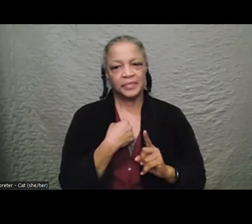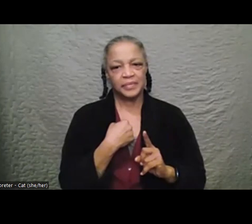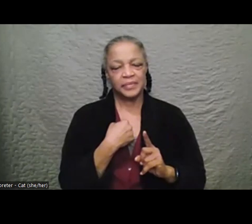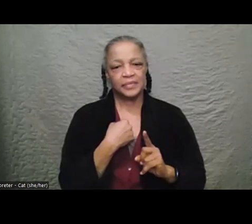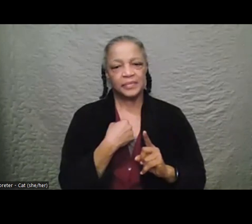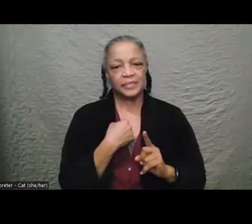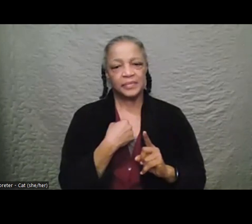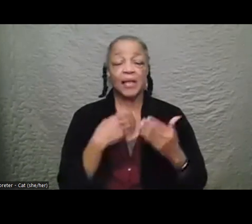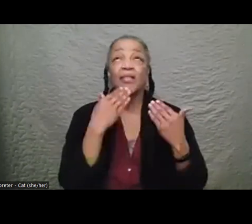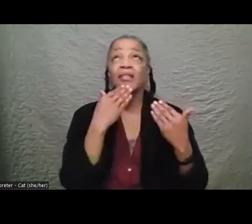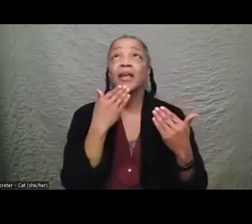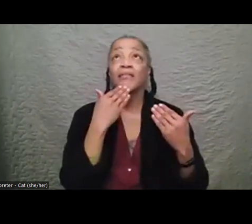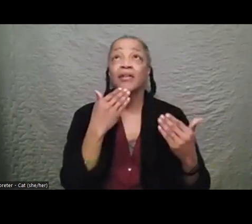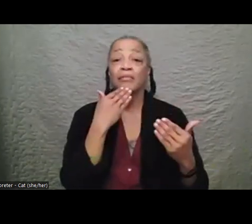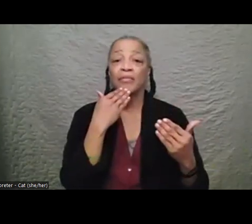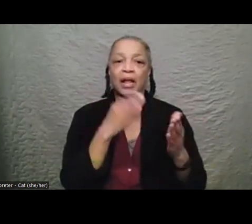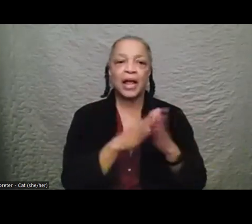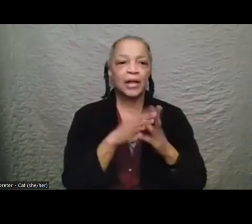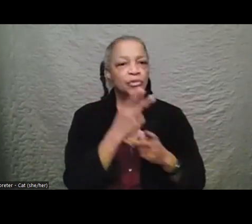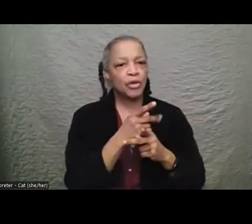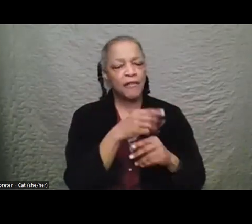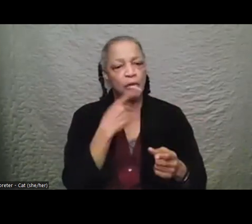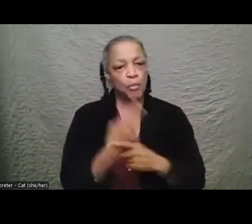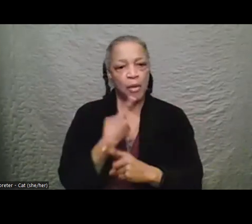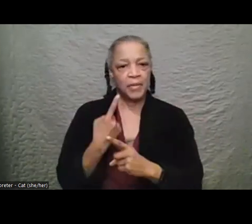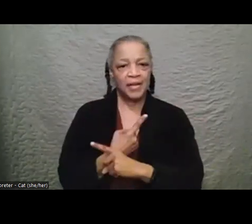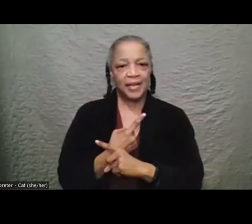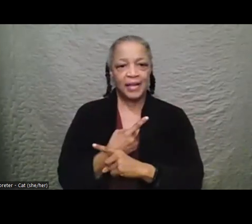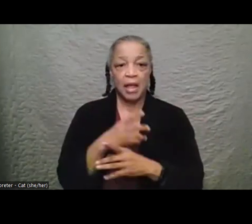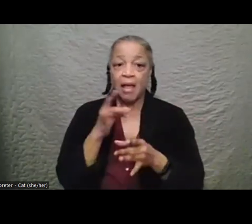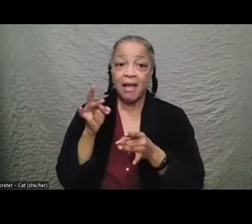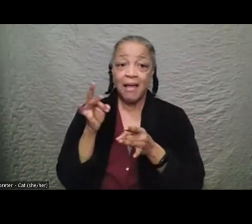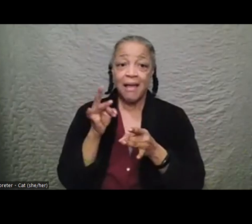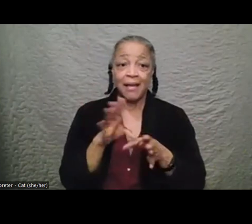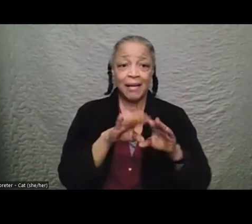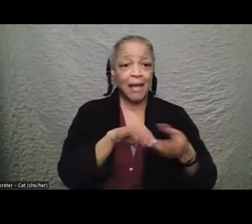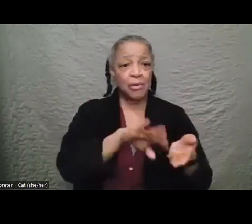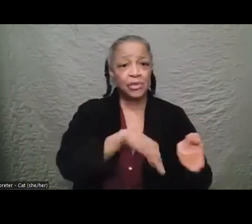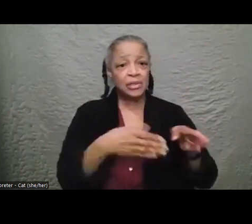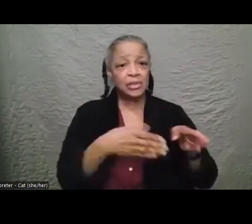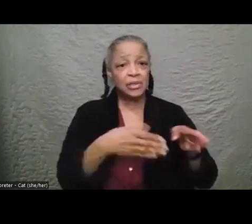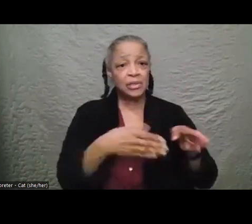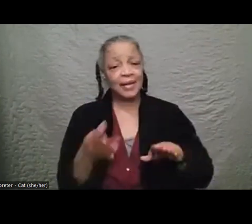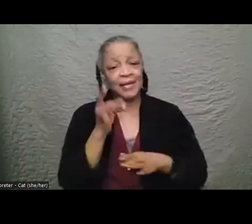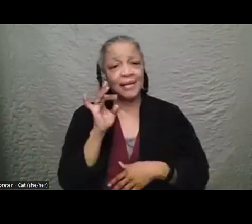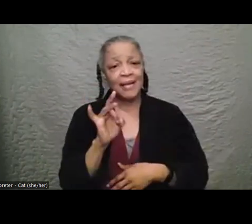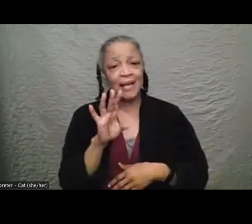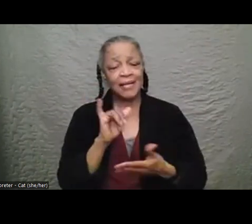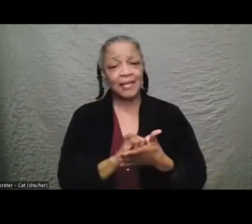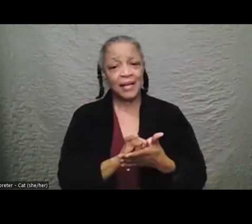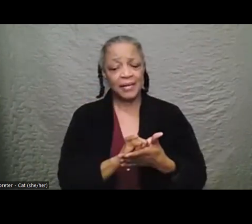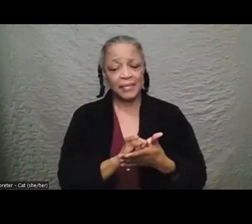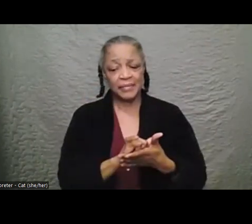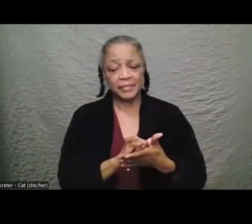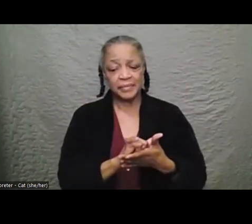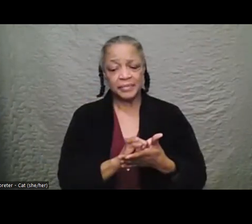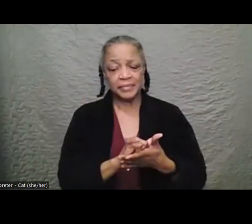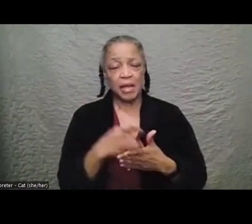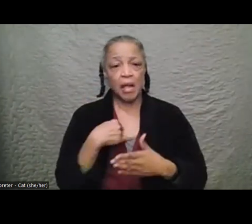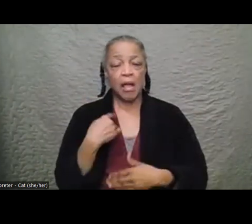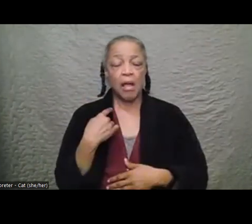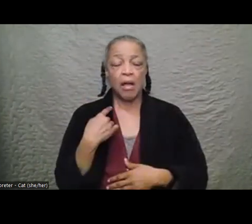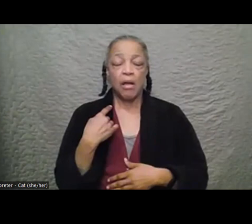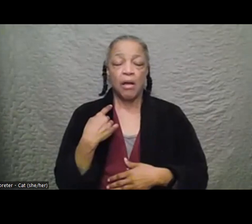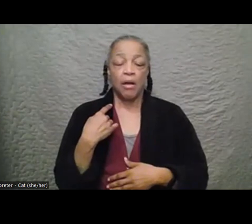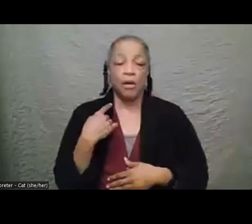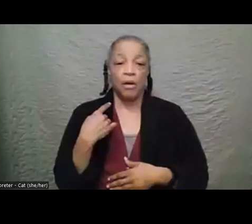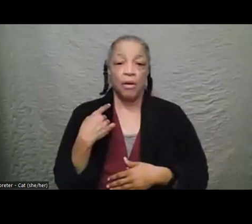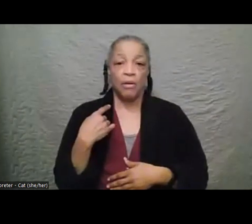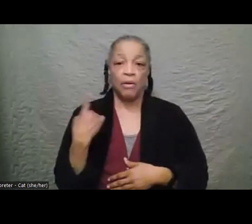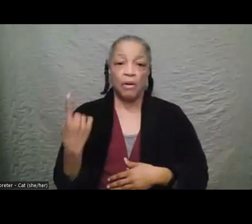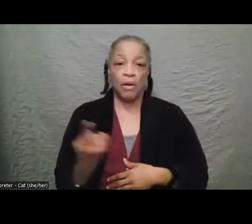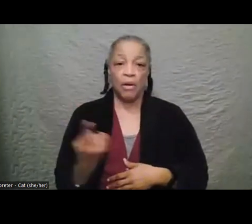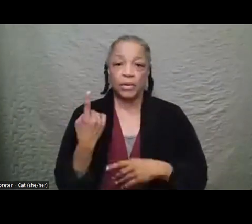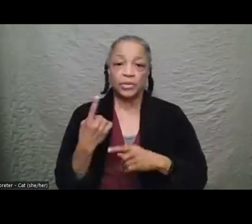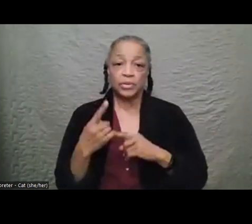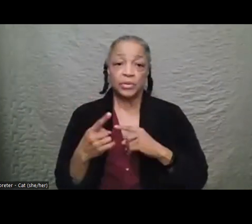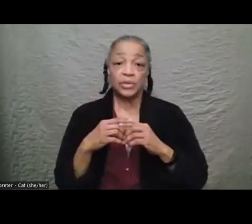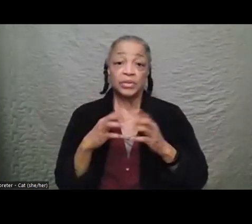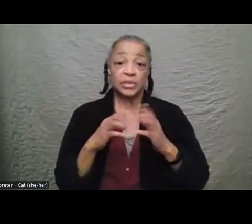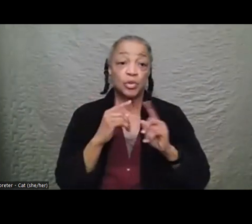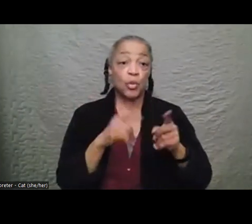Thankfully I looked at her , I hated the way that she passed and I always - - the food